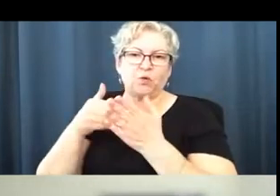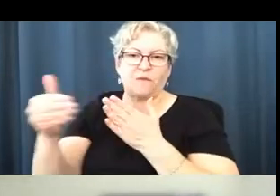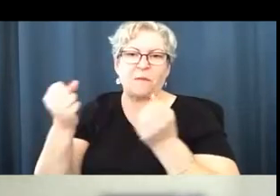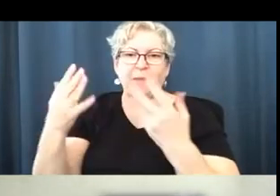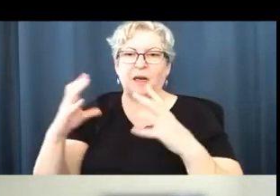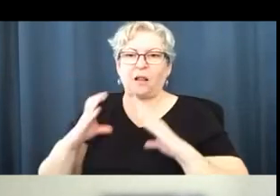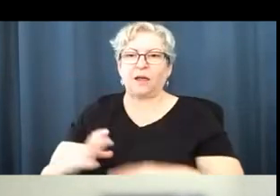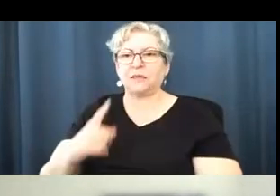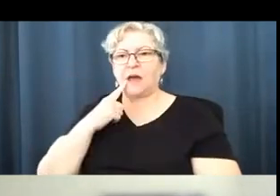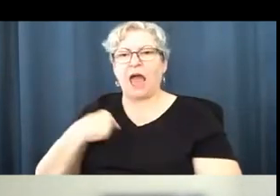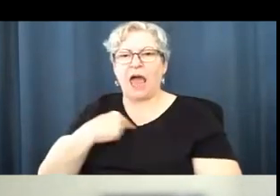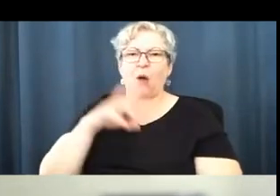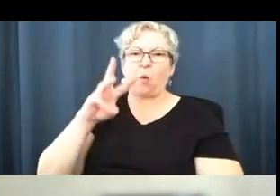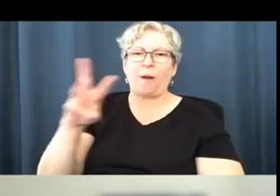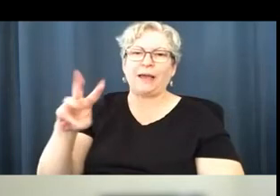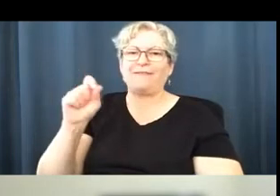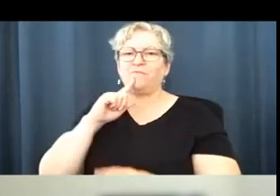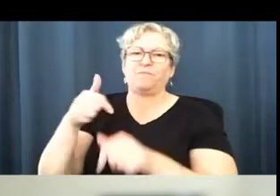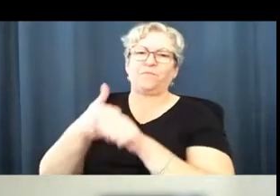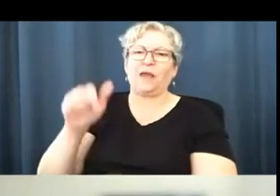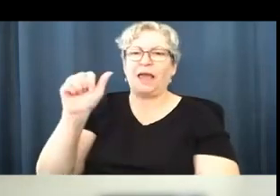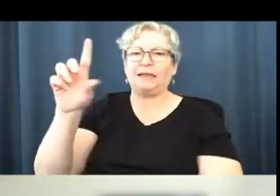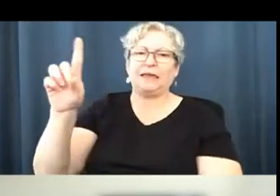hey, our website needs to be ADA accessible or ADA compliant